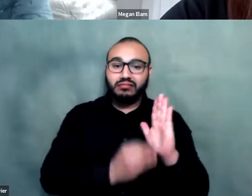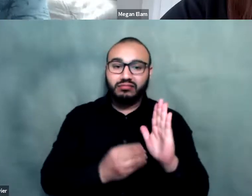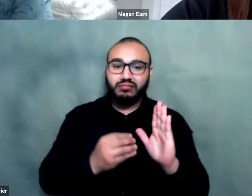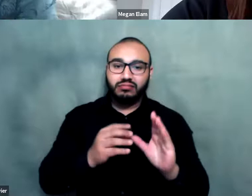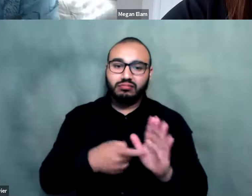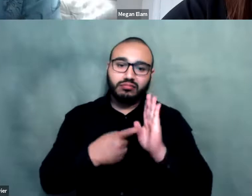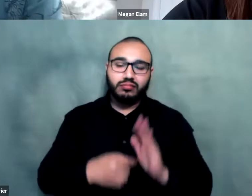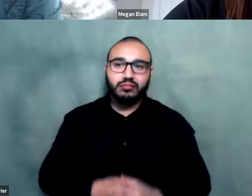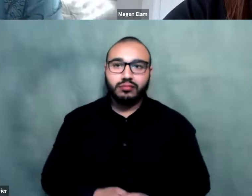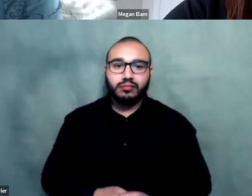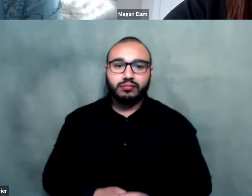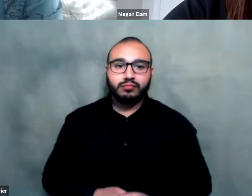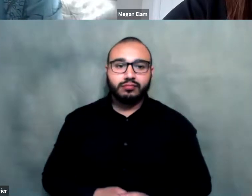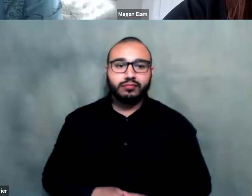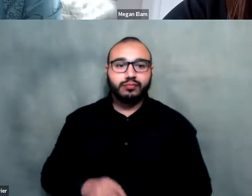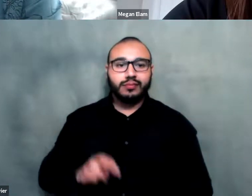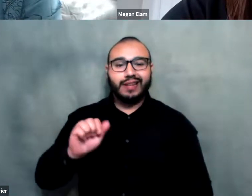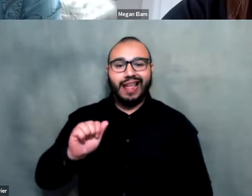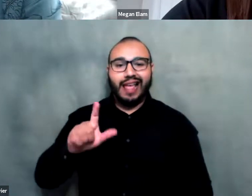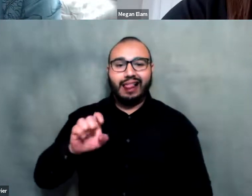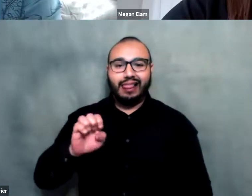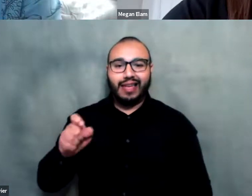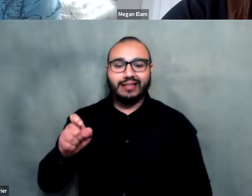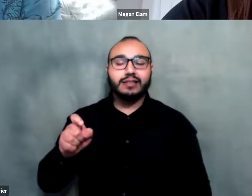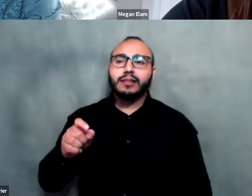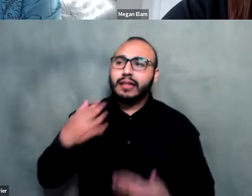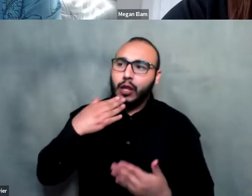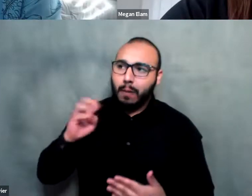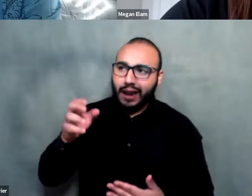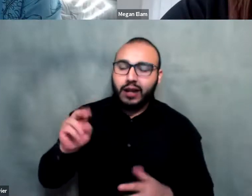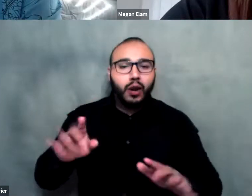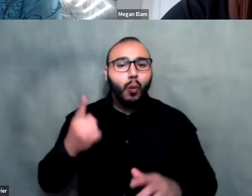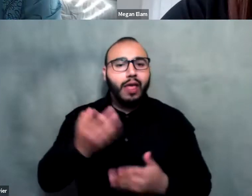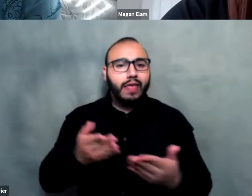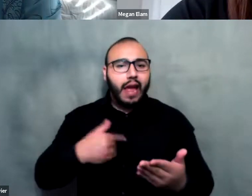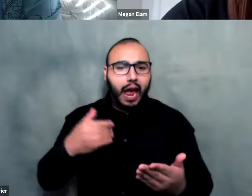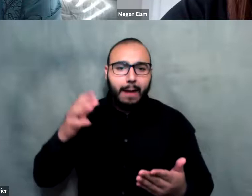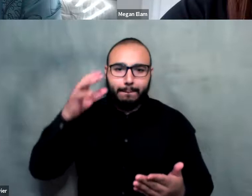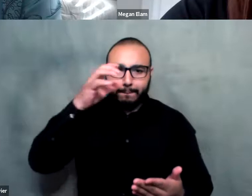Alex Wrigley: Awesome, thanks, Megan. All right. One thing I did miss, let me resume my